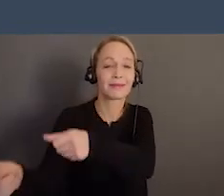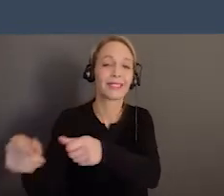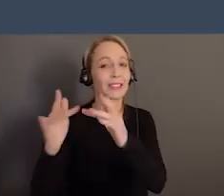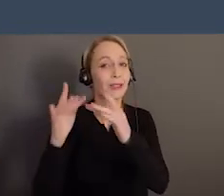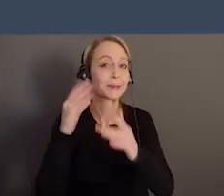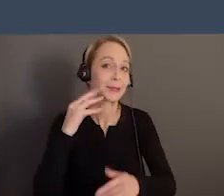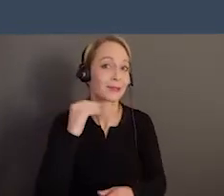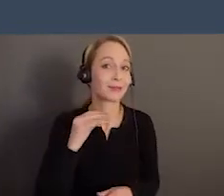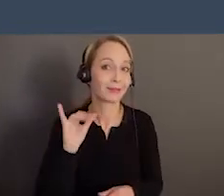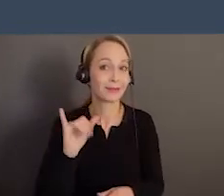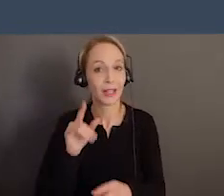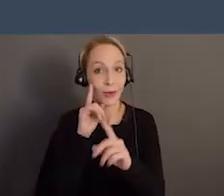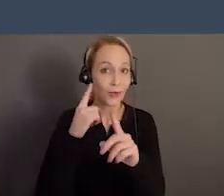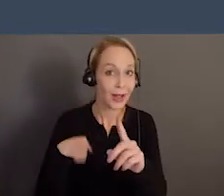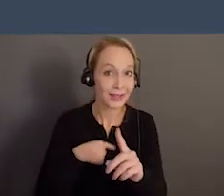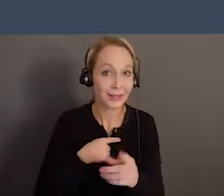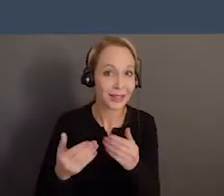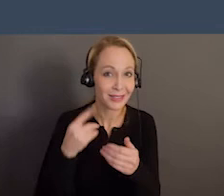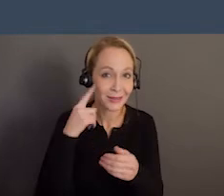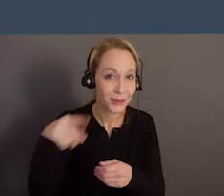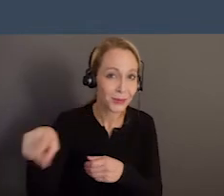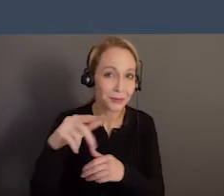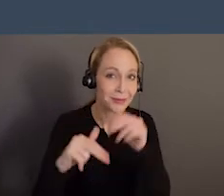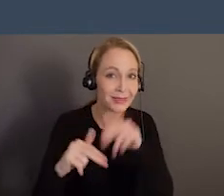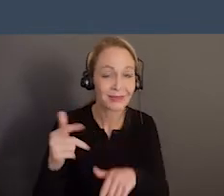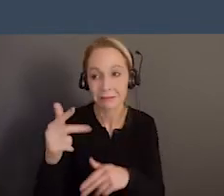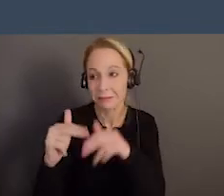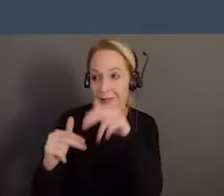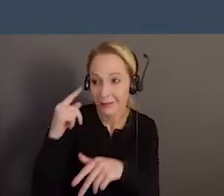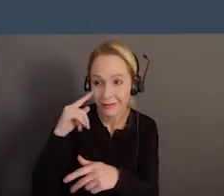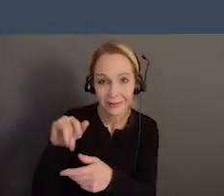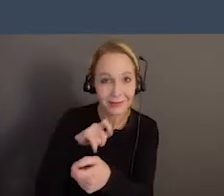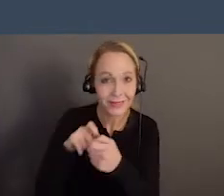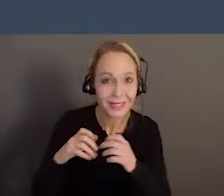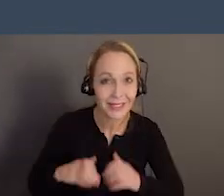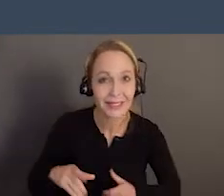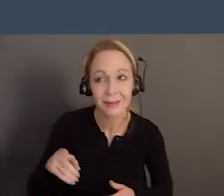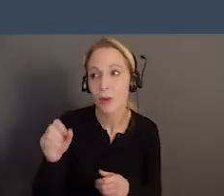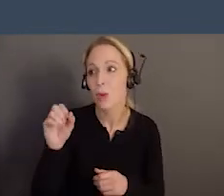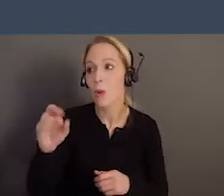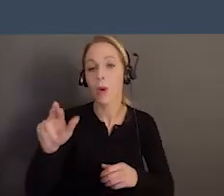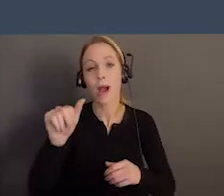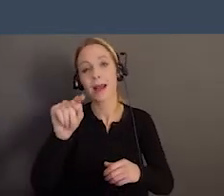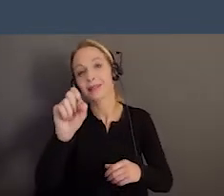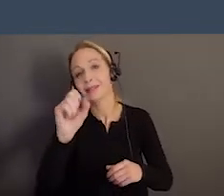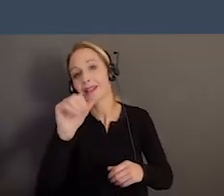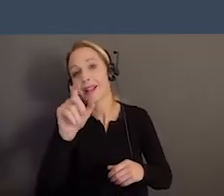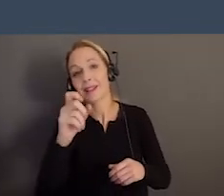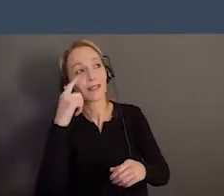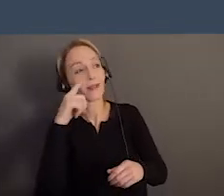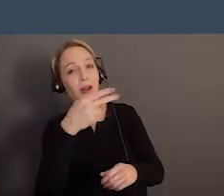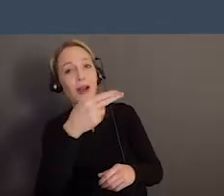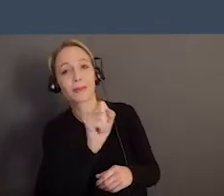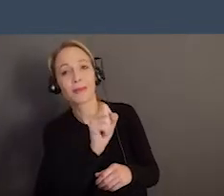WHETHER YOU ARE BUILDING FOR A SPECIFIC CUSTOMER OR AT SCALE FOR HubSpot MARKETPLACE.